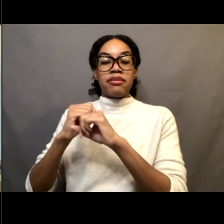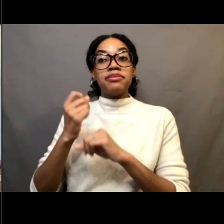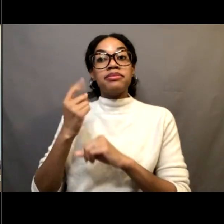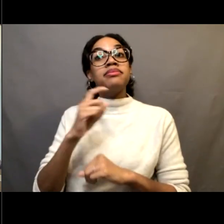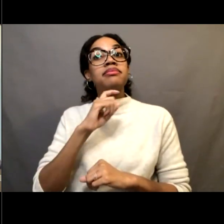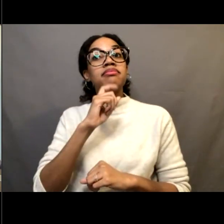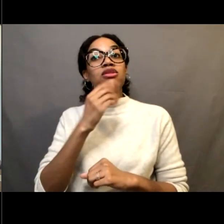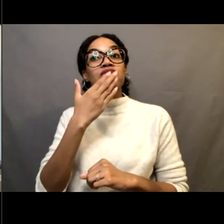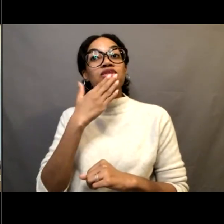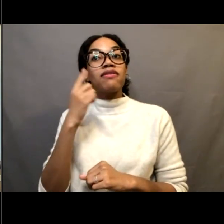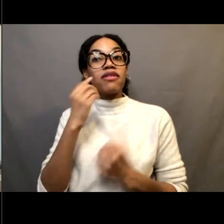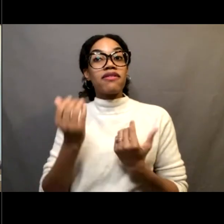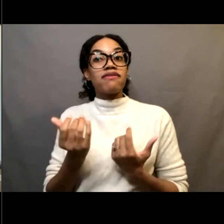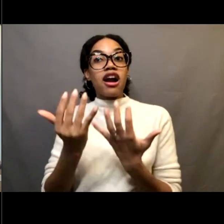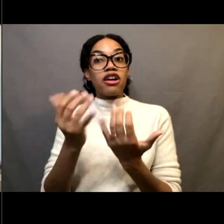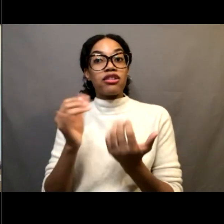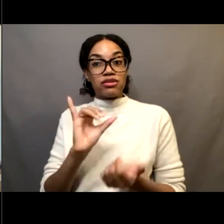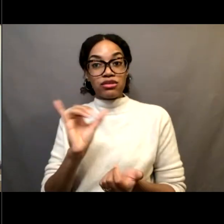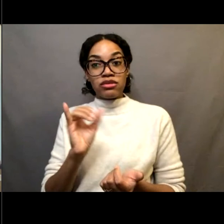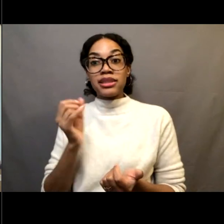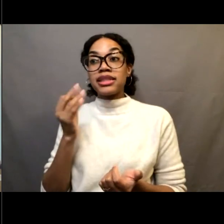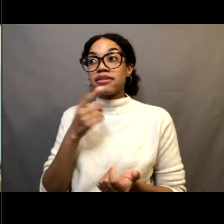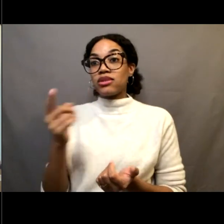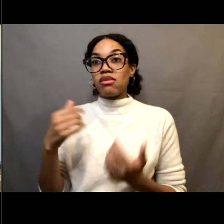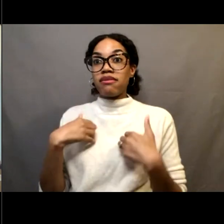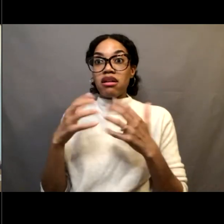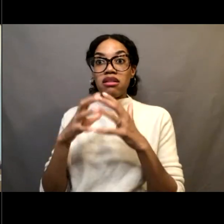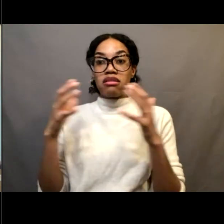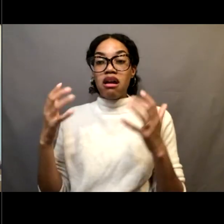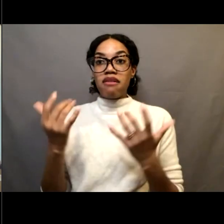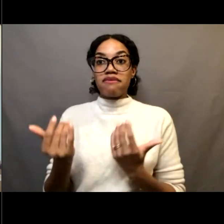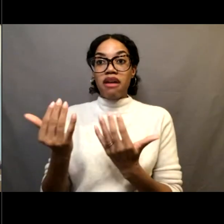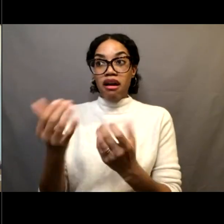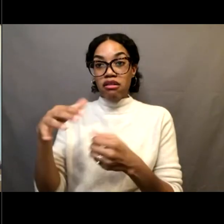So depending if fire's an issue where you live on metal roofs can be really valuable.